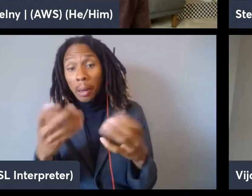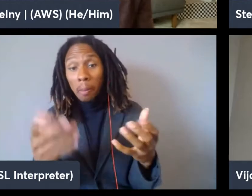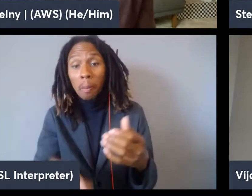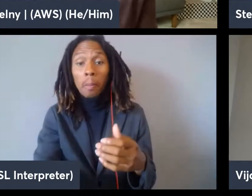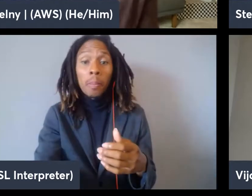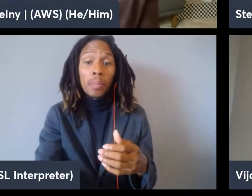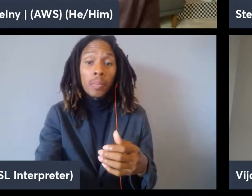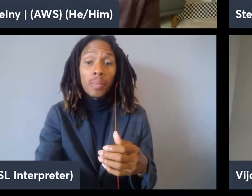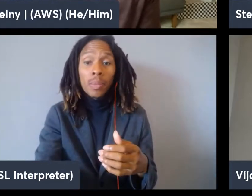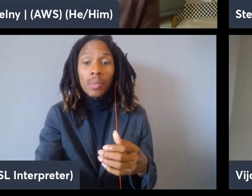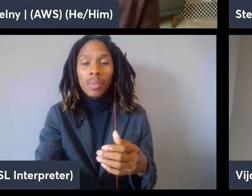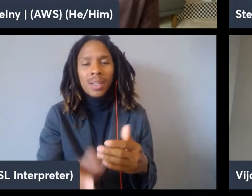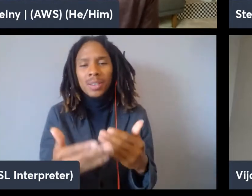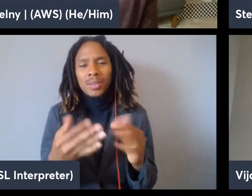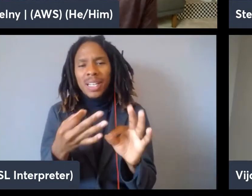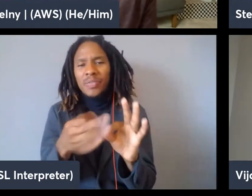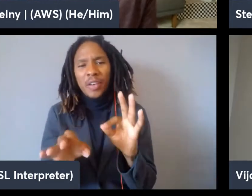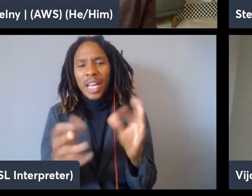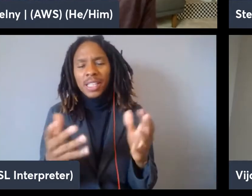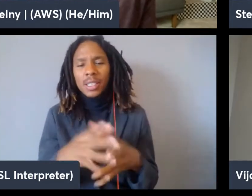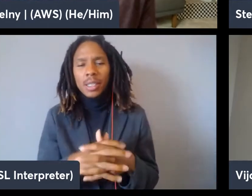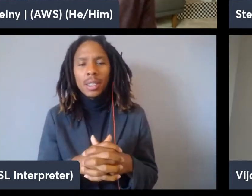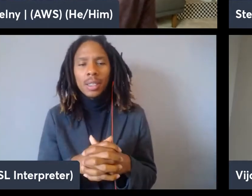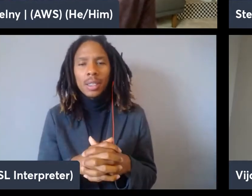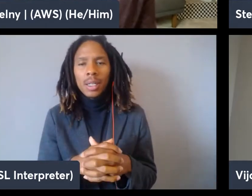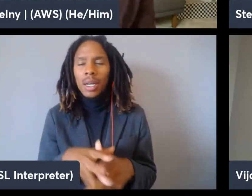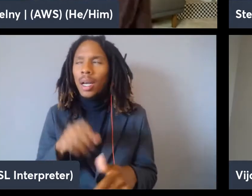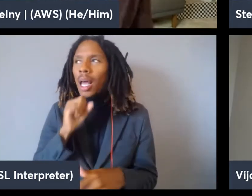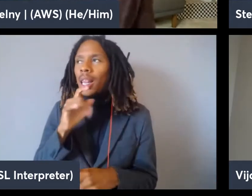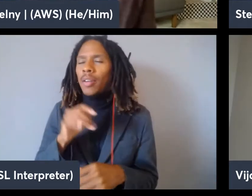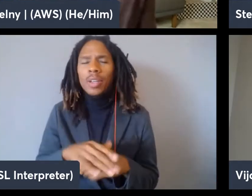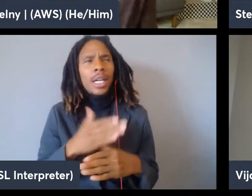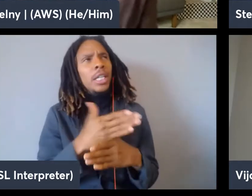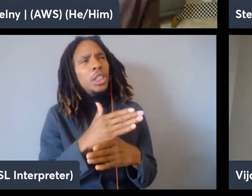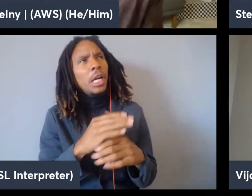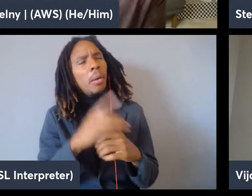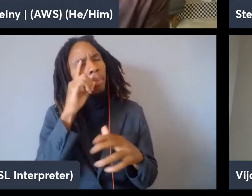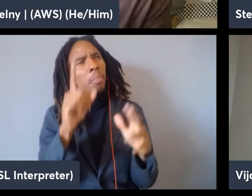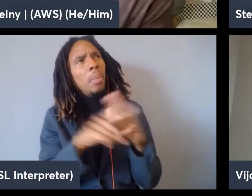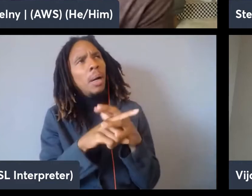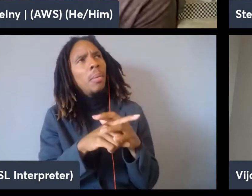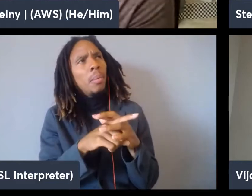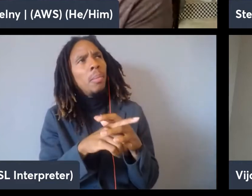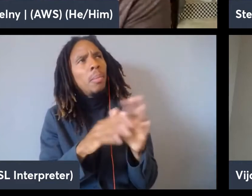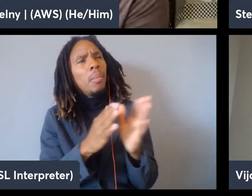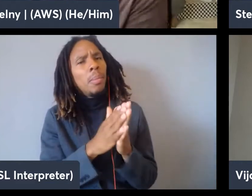It's very easy that way. Sharing brings me onto the idea of embedding, right?